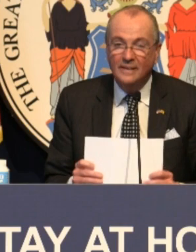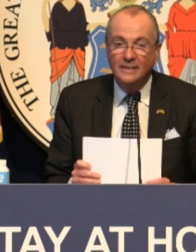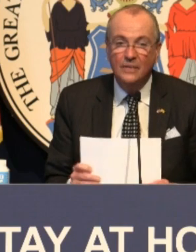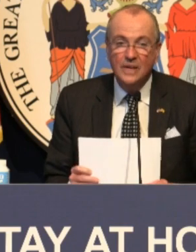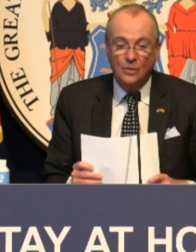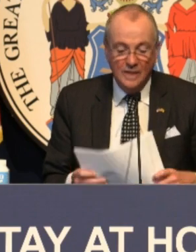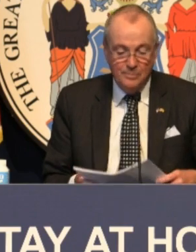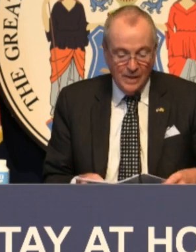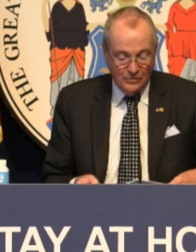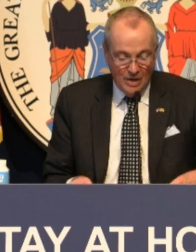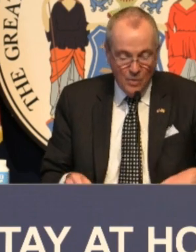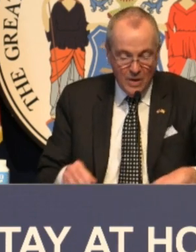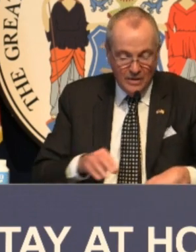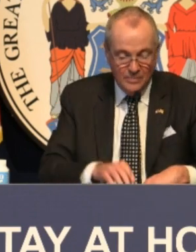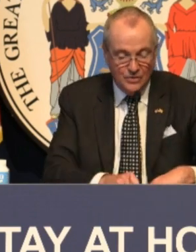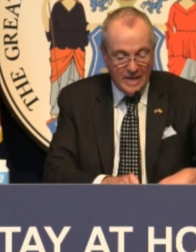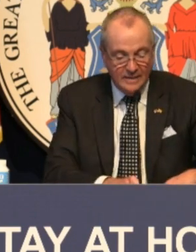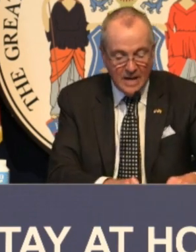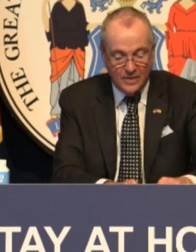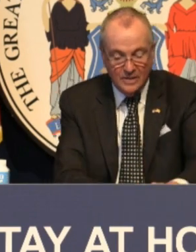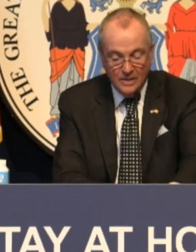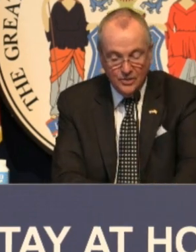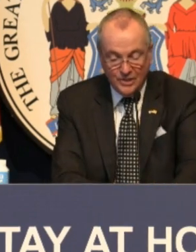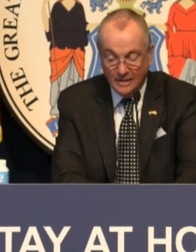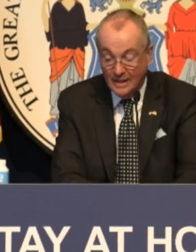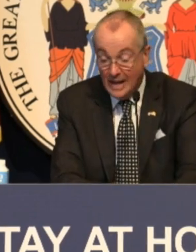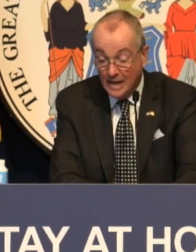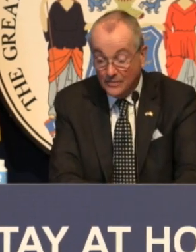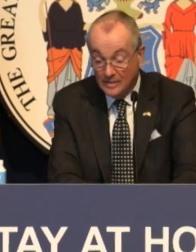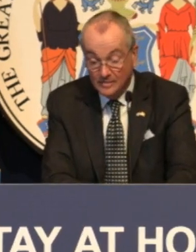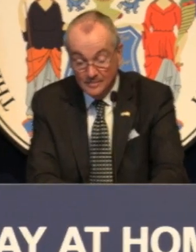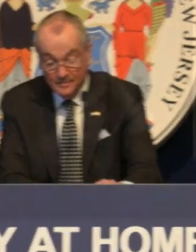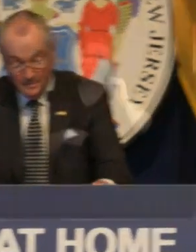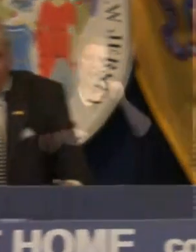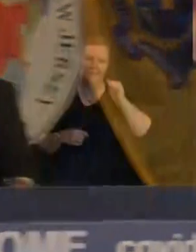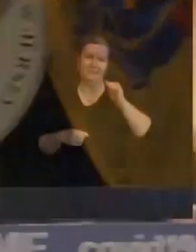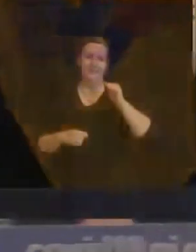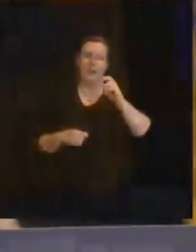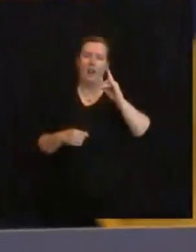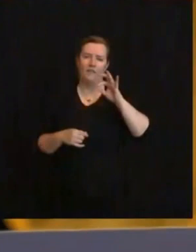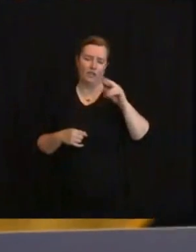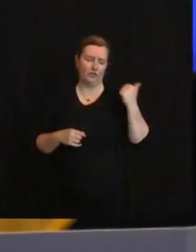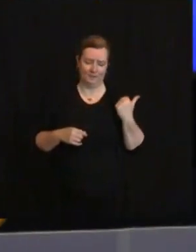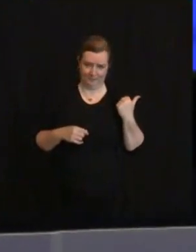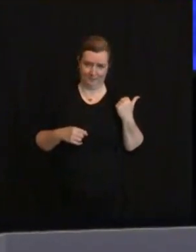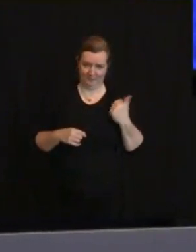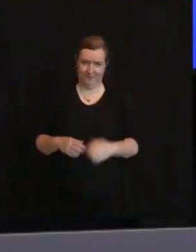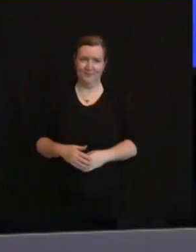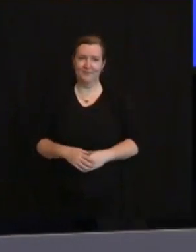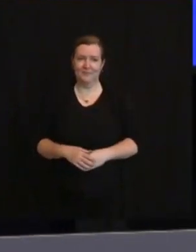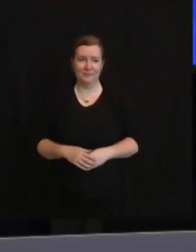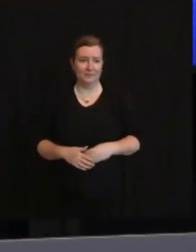JOB. WITH THAT, THE WOMAN ON MY LEFT, PARTNER IN GOVERNMENT,